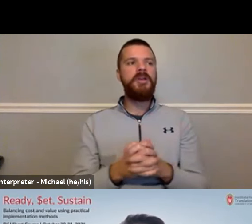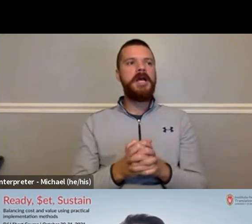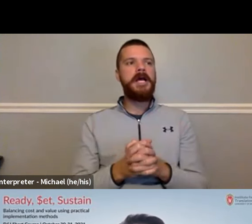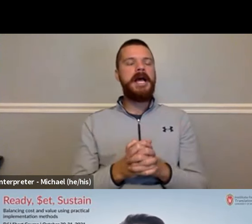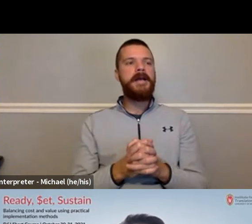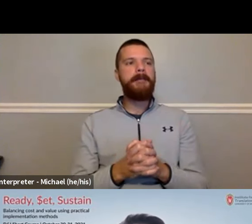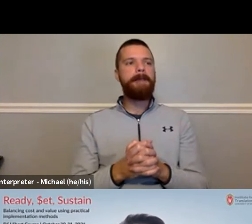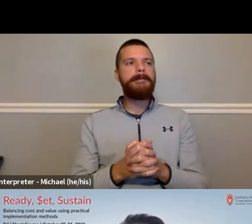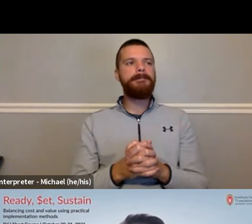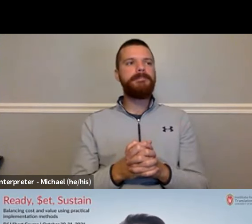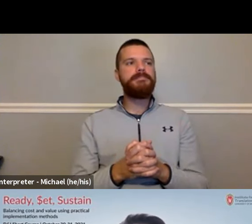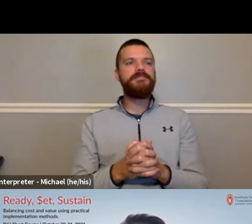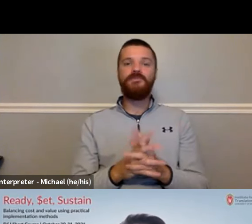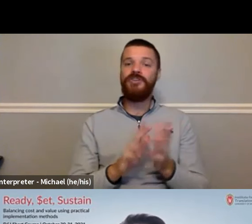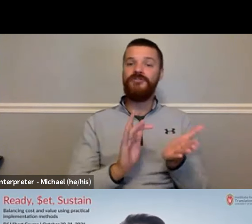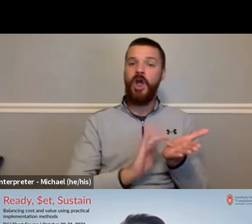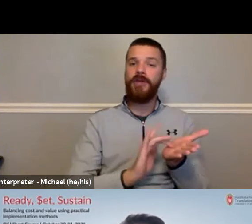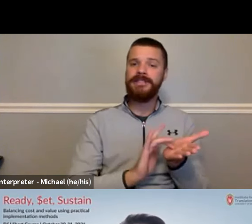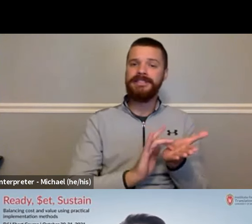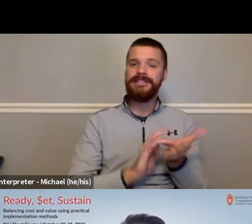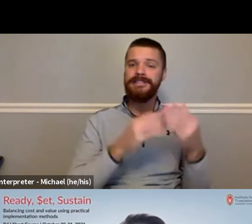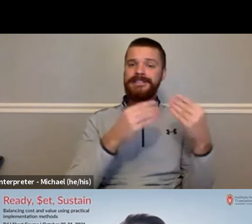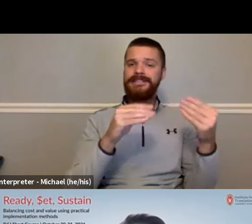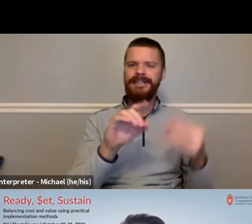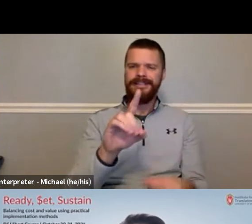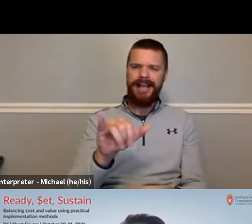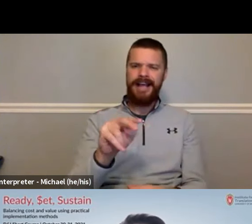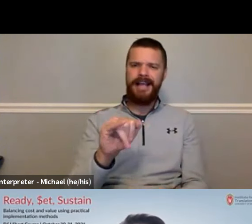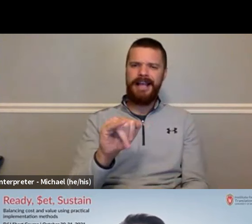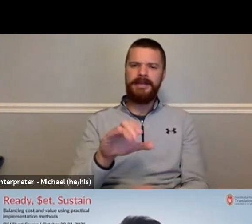Michelle Chui: But you know pharmacies are dynamic people are unpredictable.